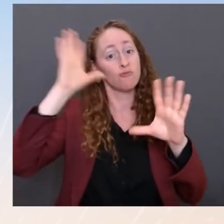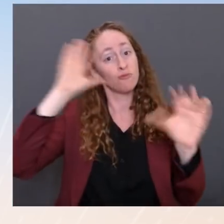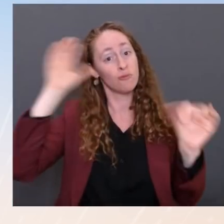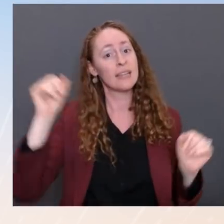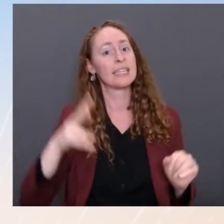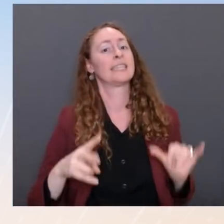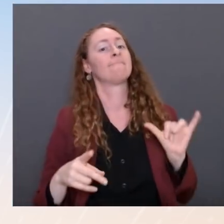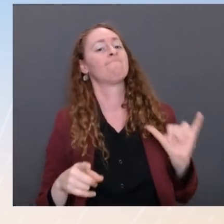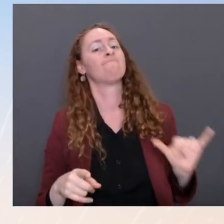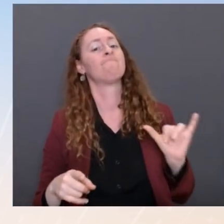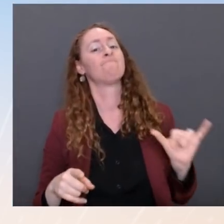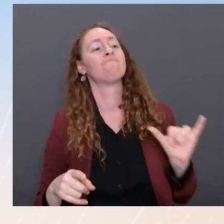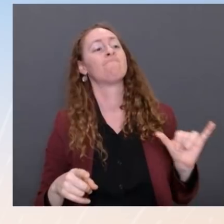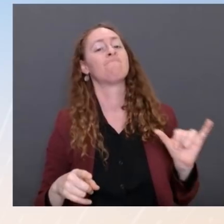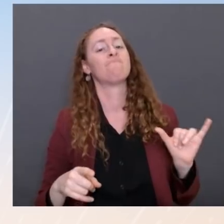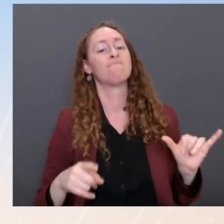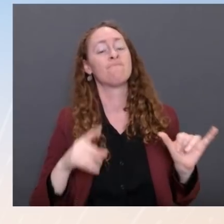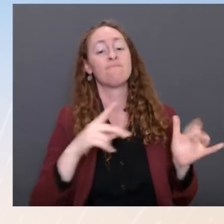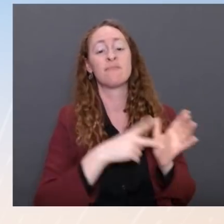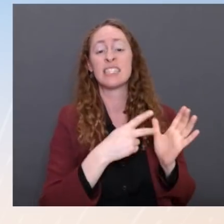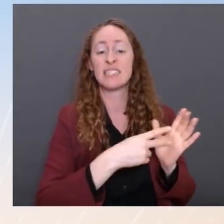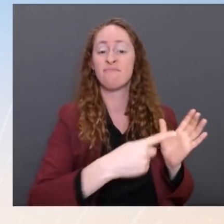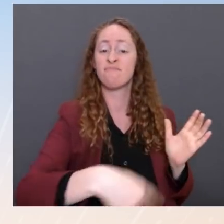The Press: Does he does he feel like there will be a period in time